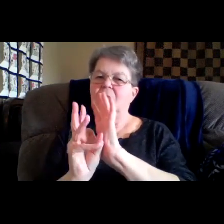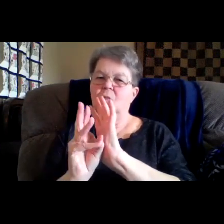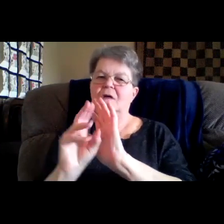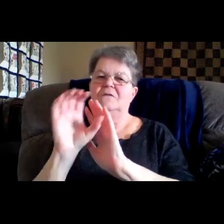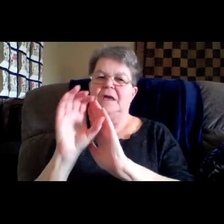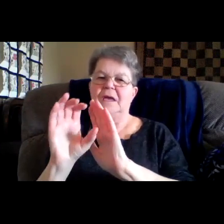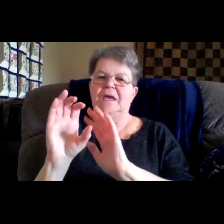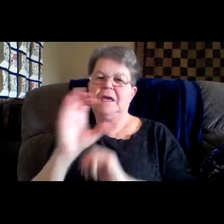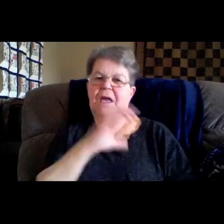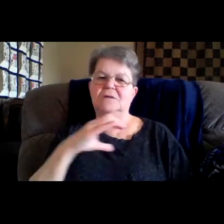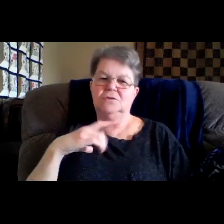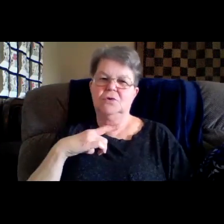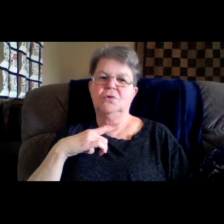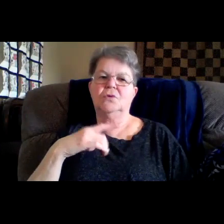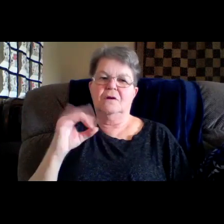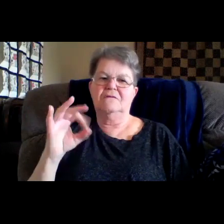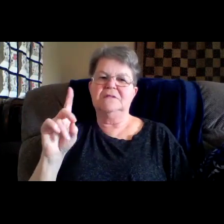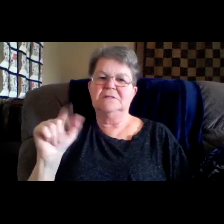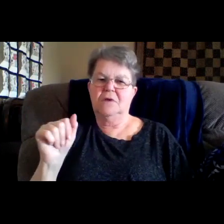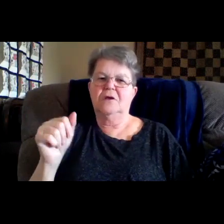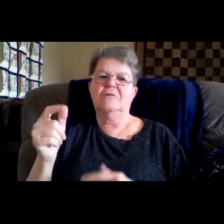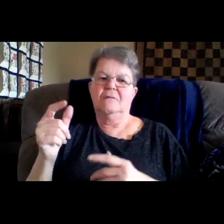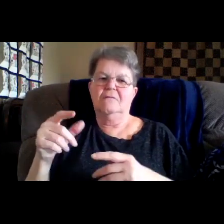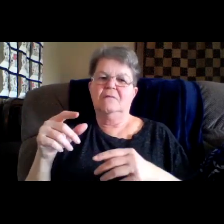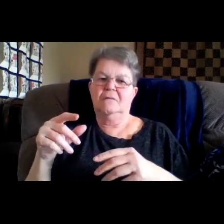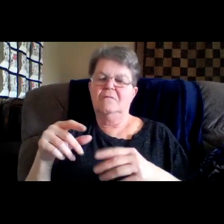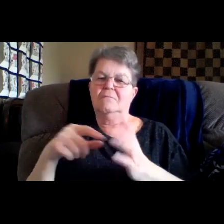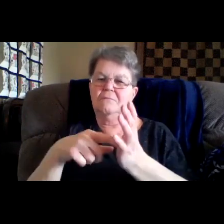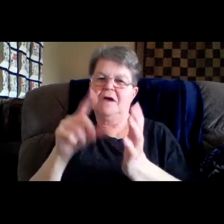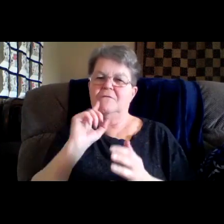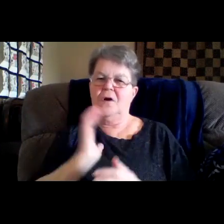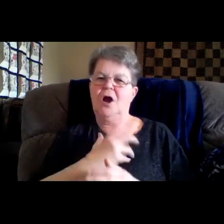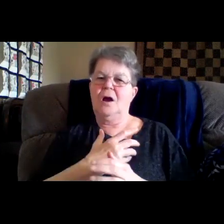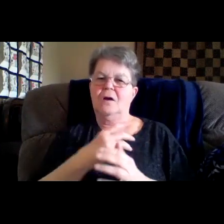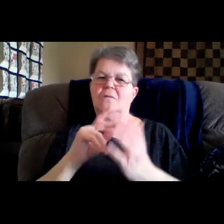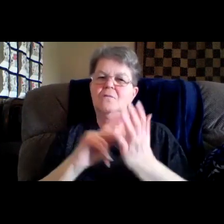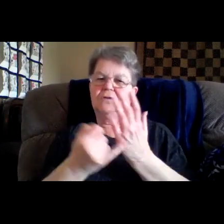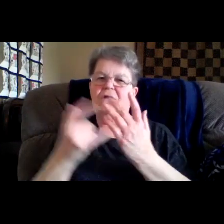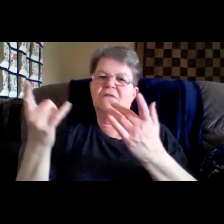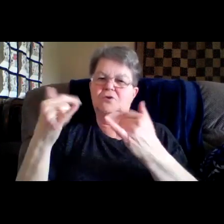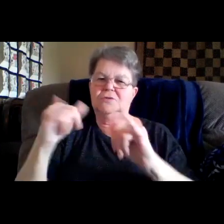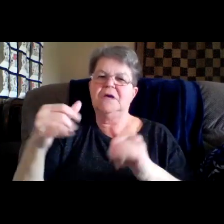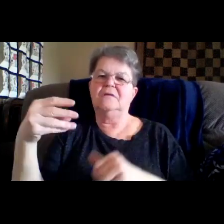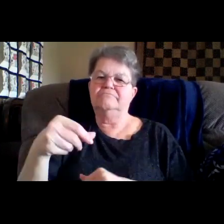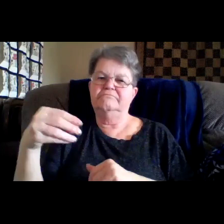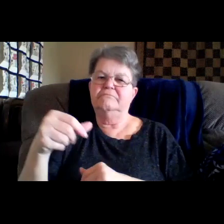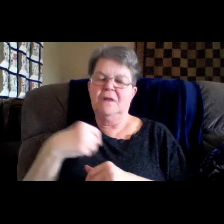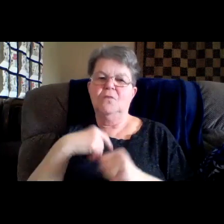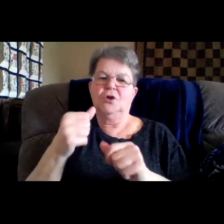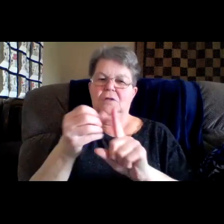was able to fund our project and are still currently funding our project. So we were able to expand it some more.